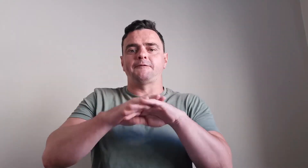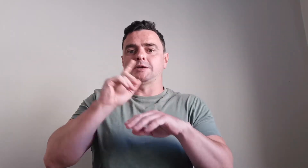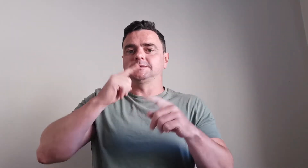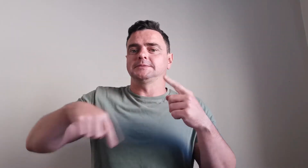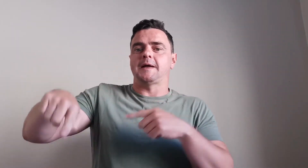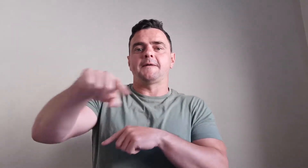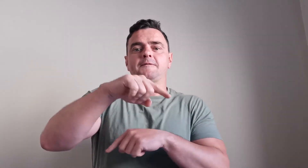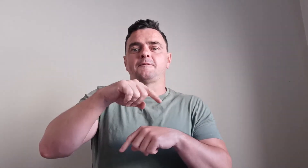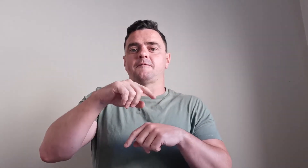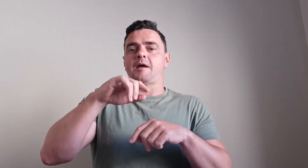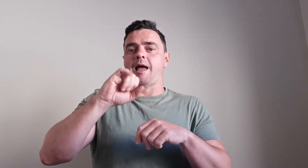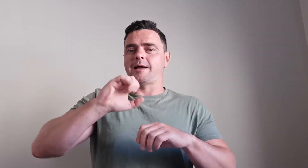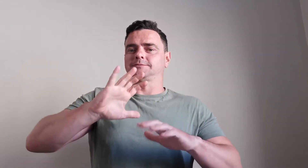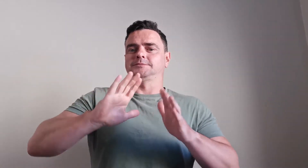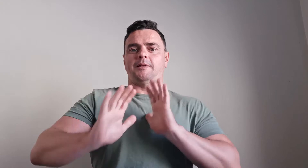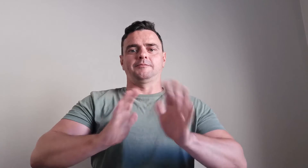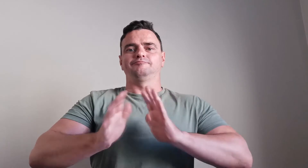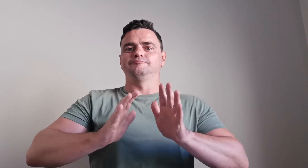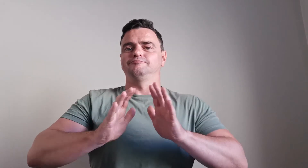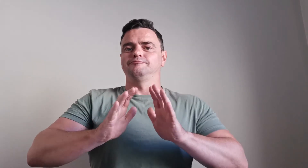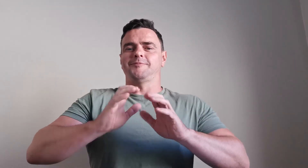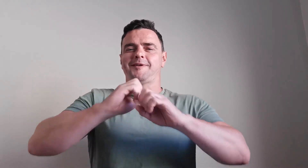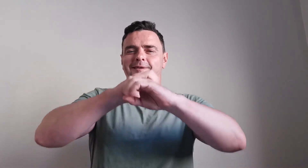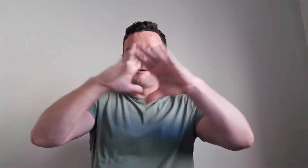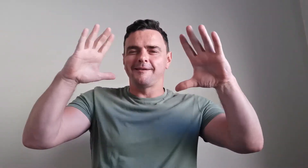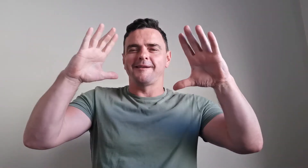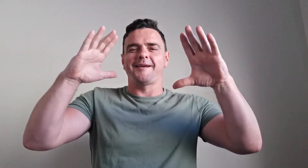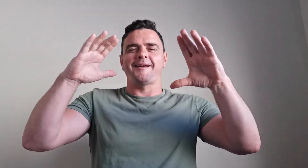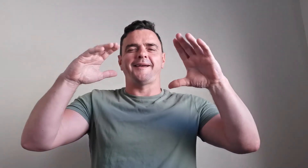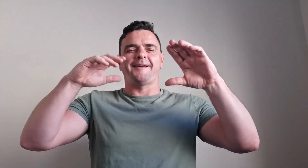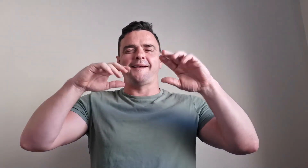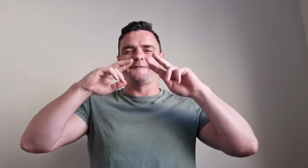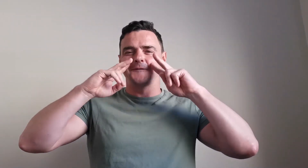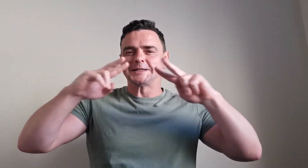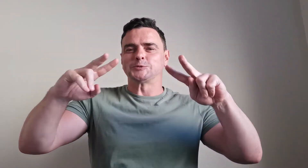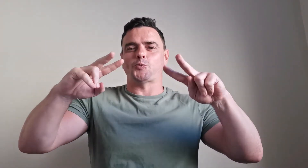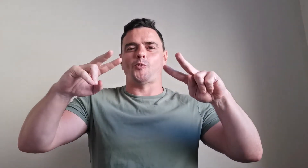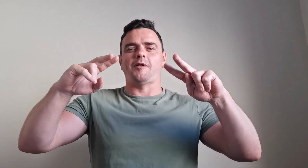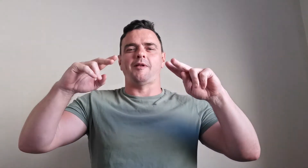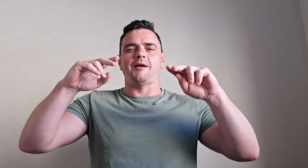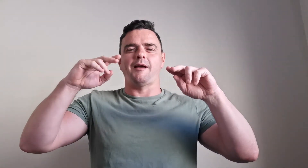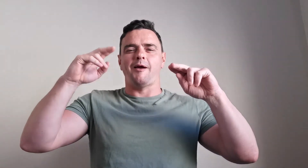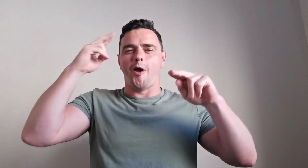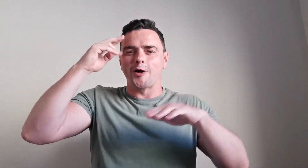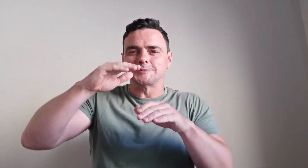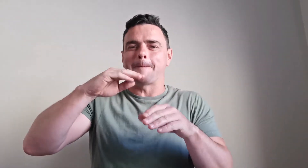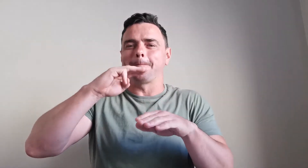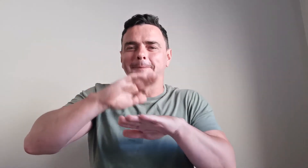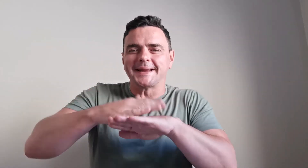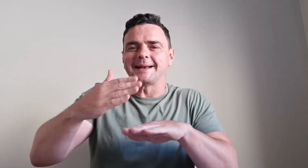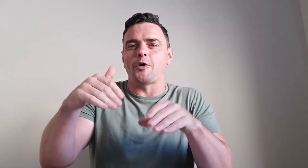successful for Deaf people, providing clear and visual ISL resources, which assist understanding of meaning and